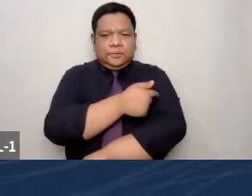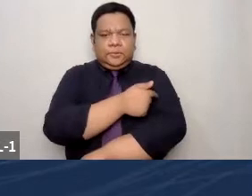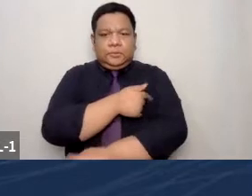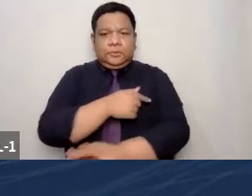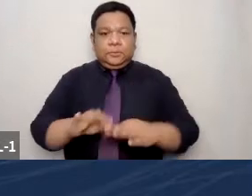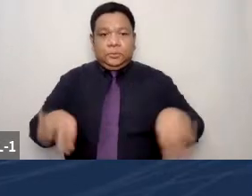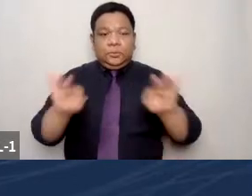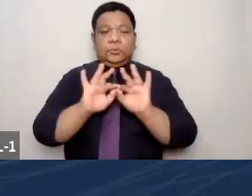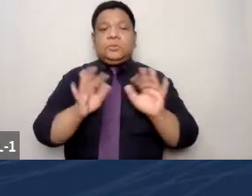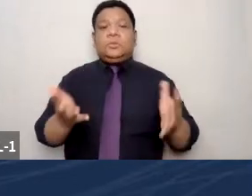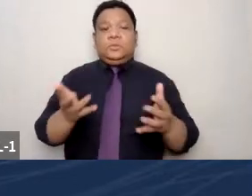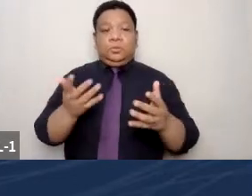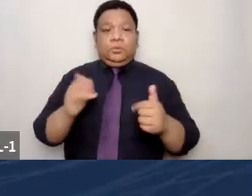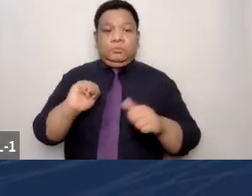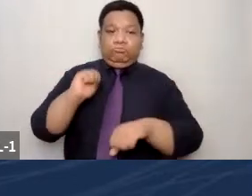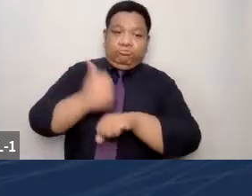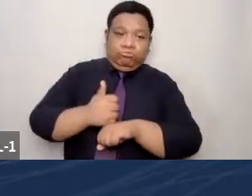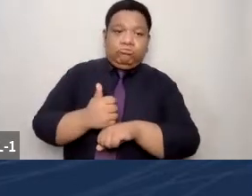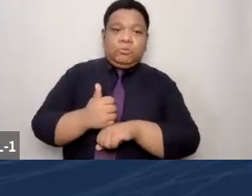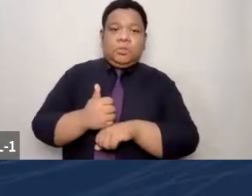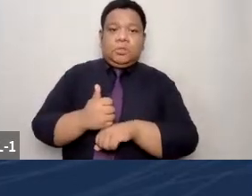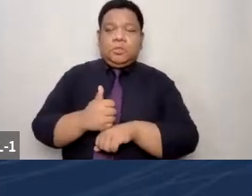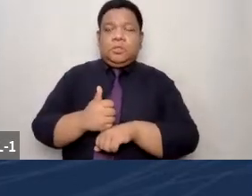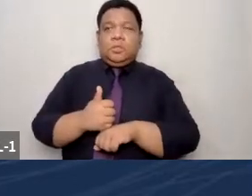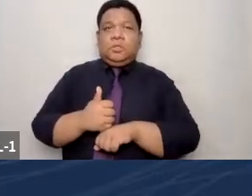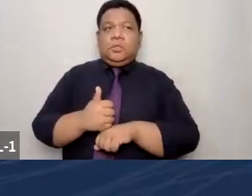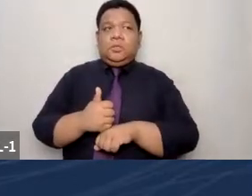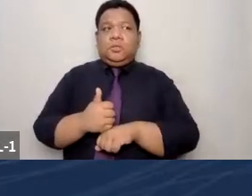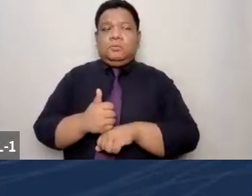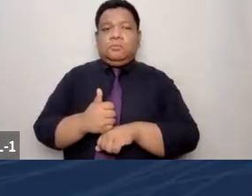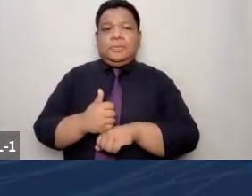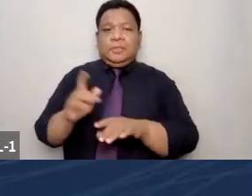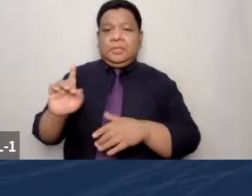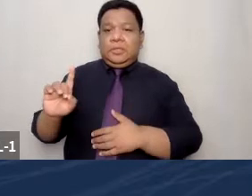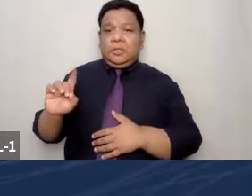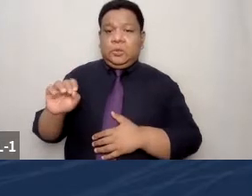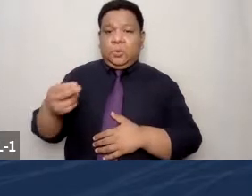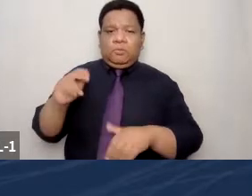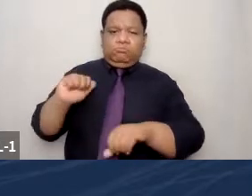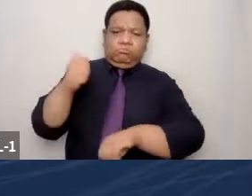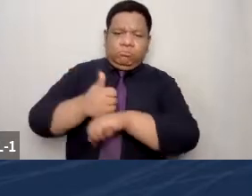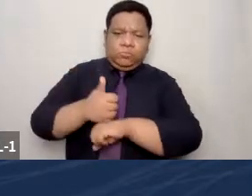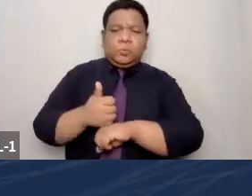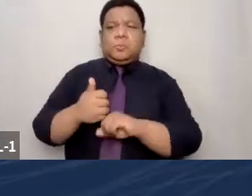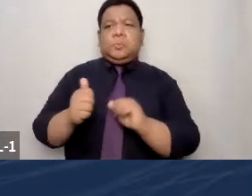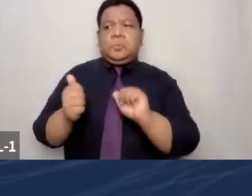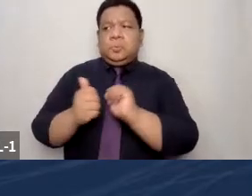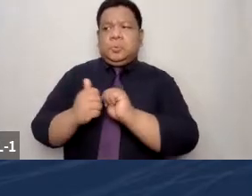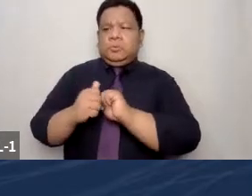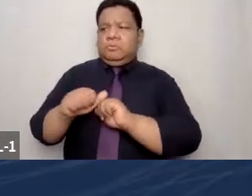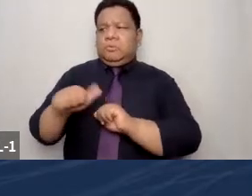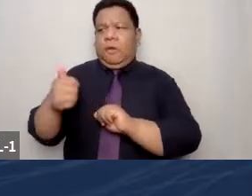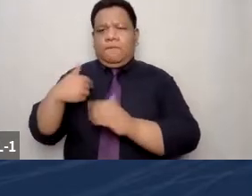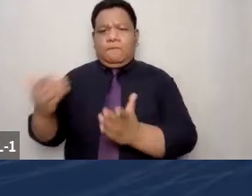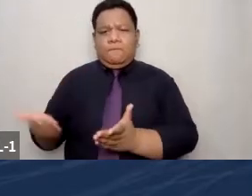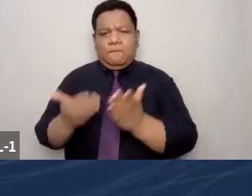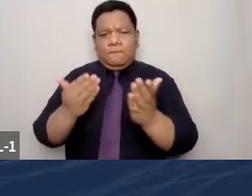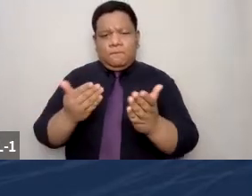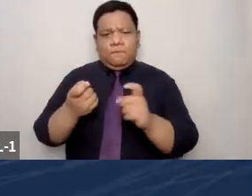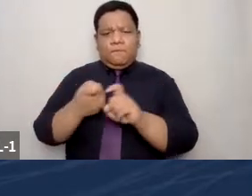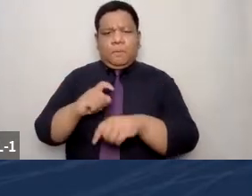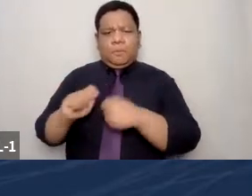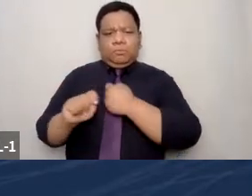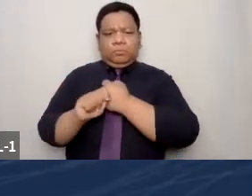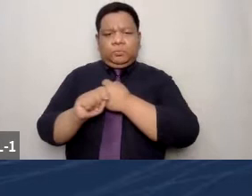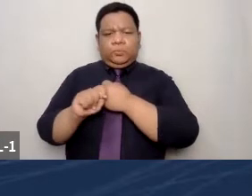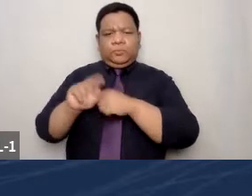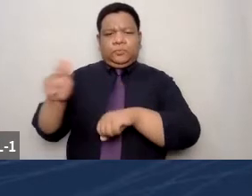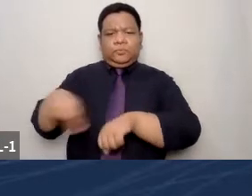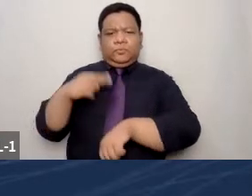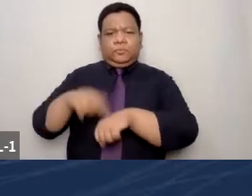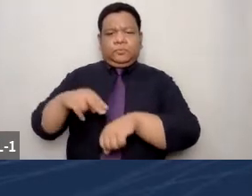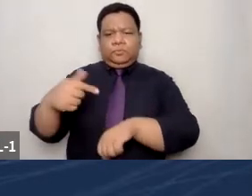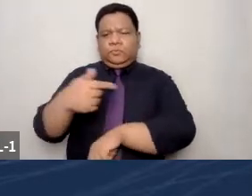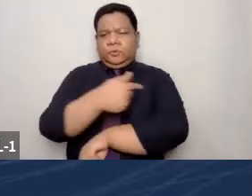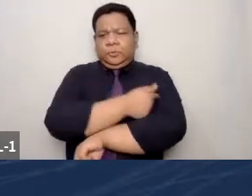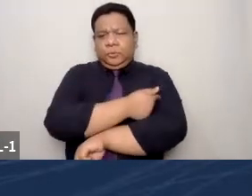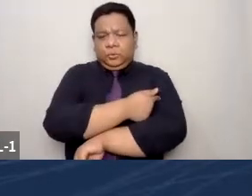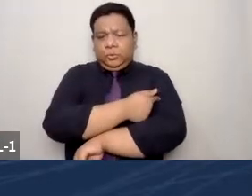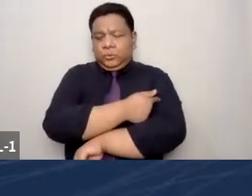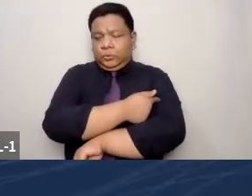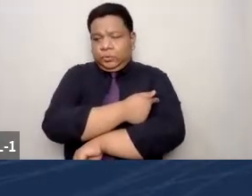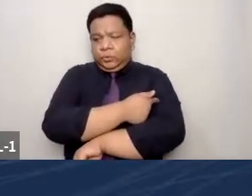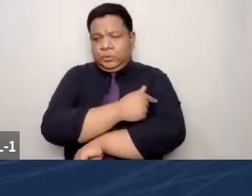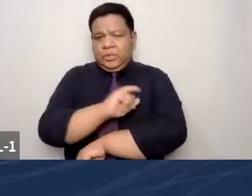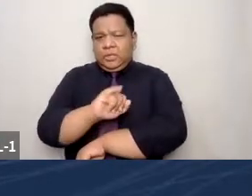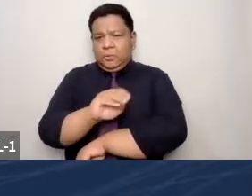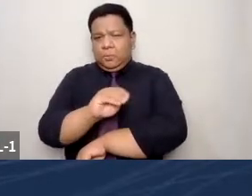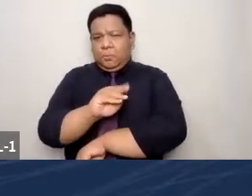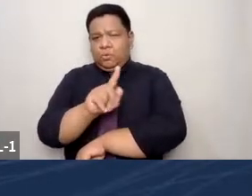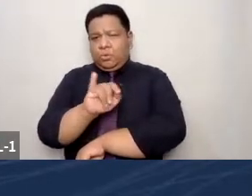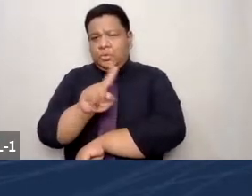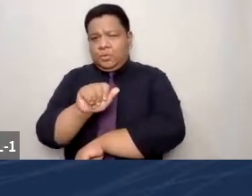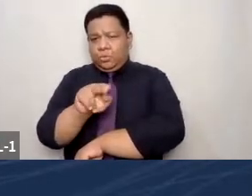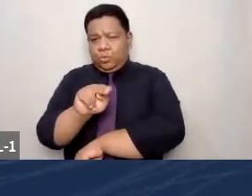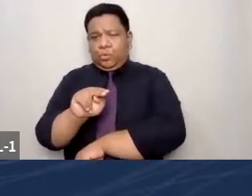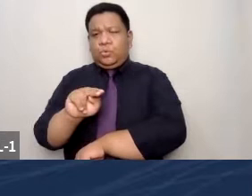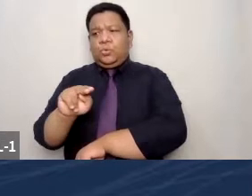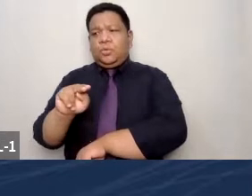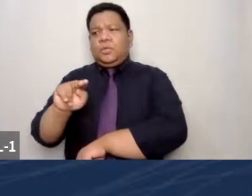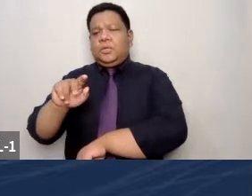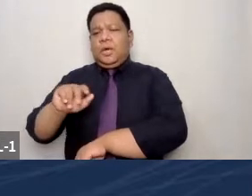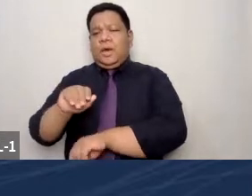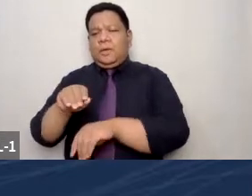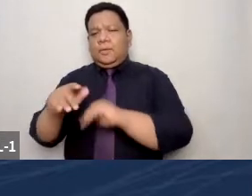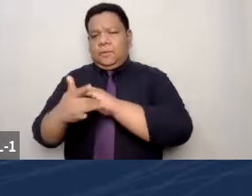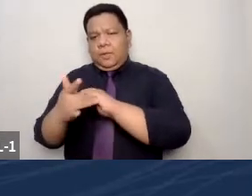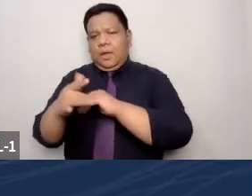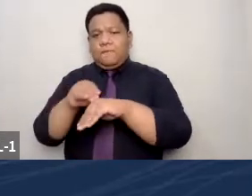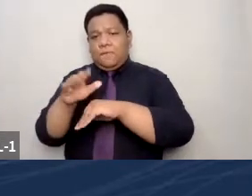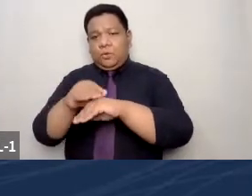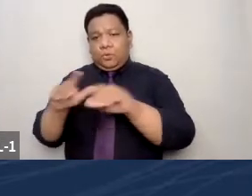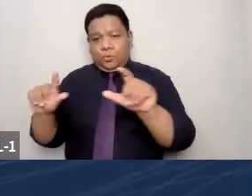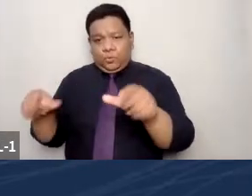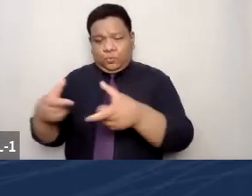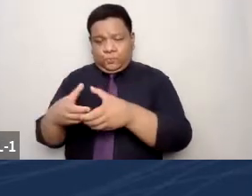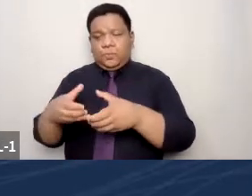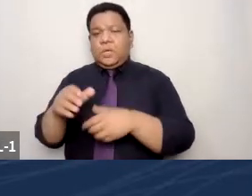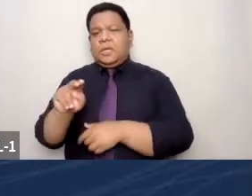So our Department of Health made a recommendation of our interim National Immunization Technical Advisory Group or what we call the prioritization framework for allocation.